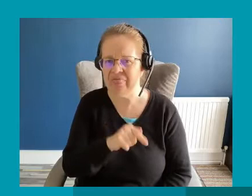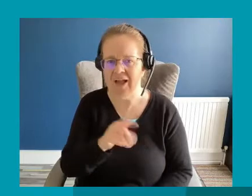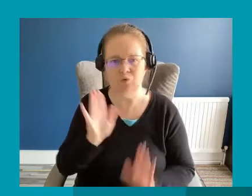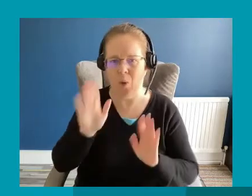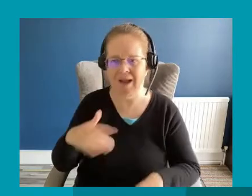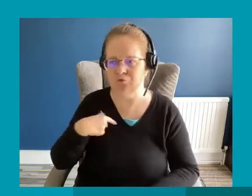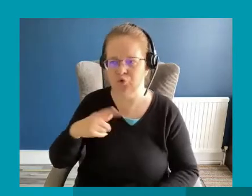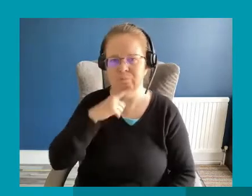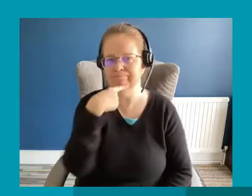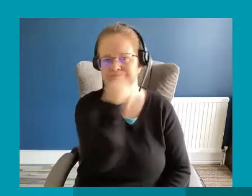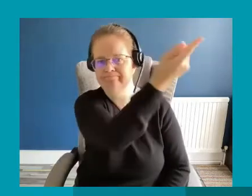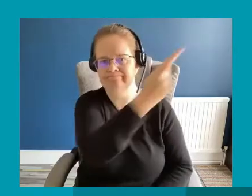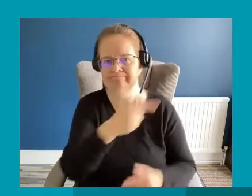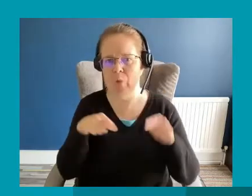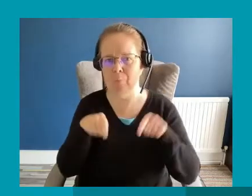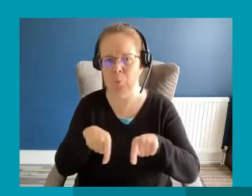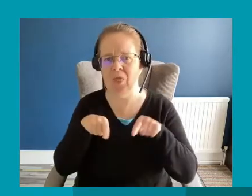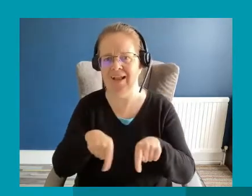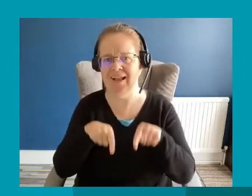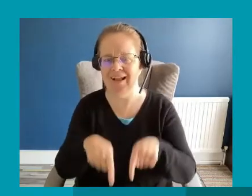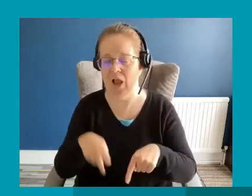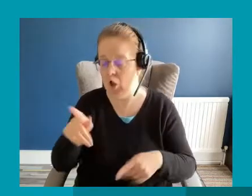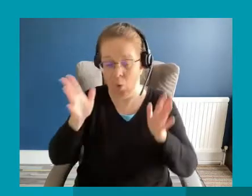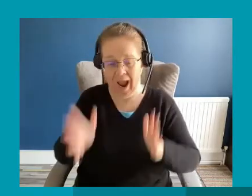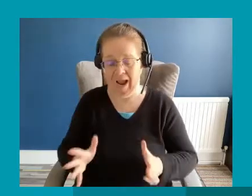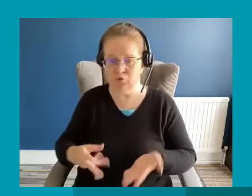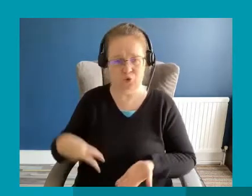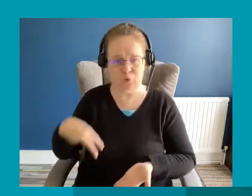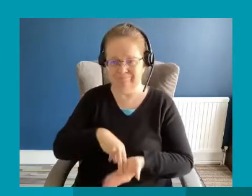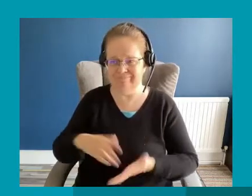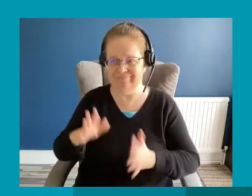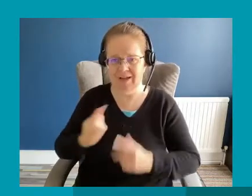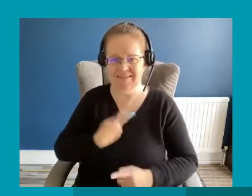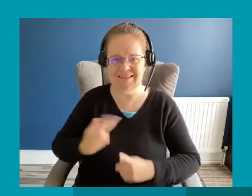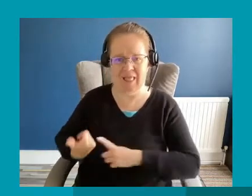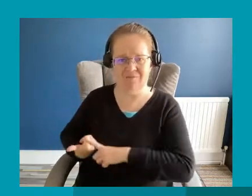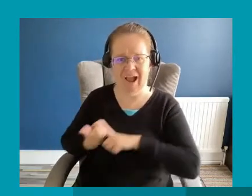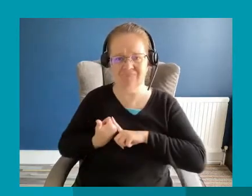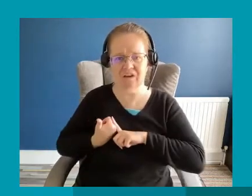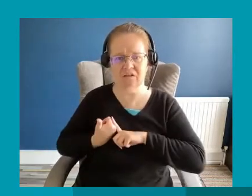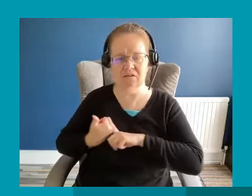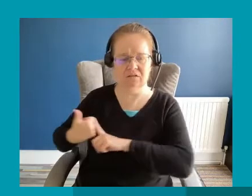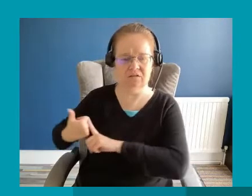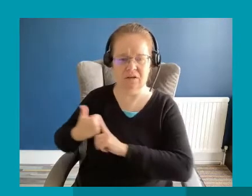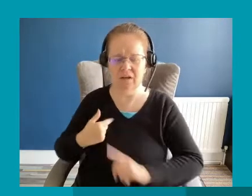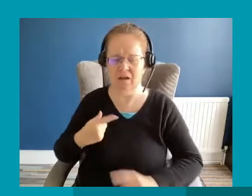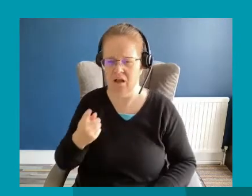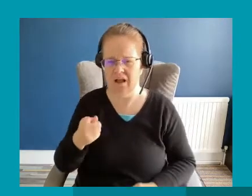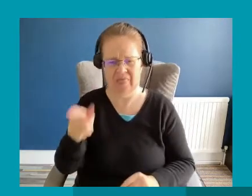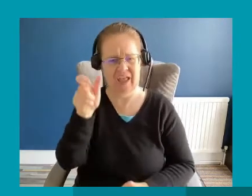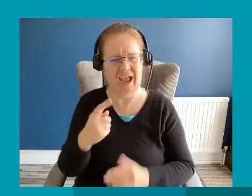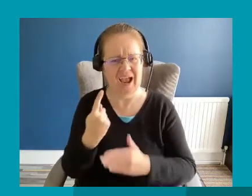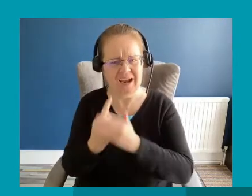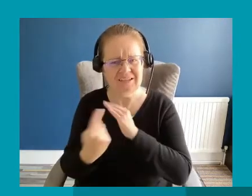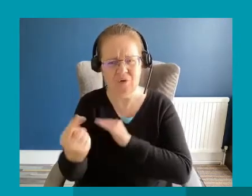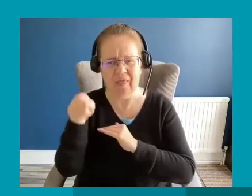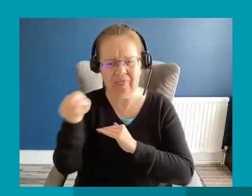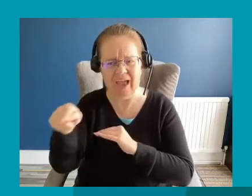right? We've got to be able to stand up and be your own advocate. I'm wondering what what that individual did in this occasion.